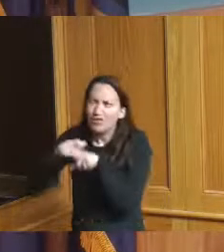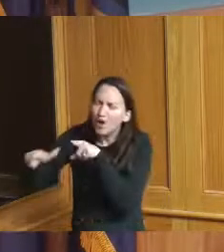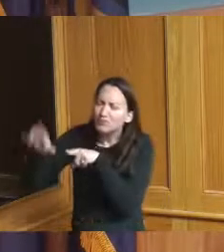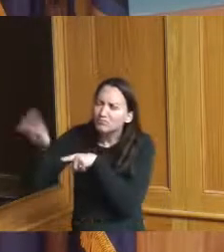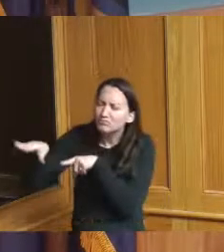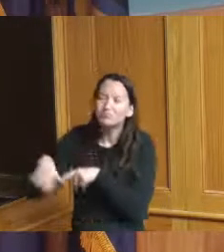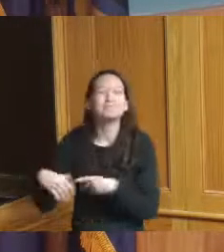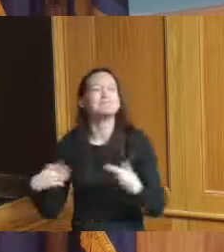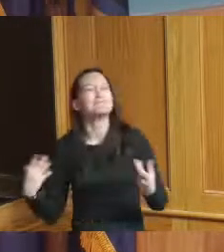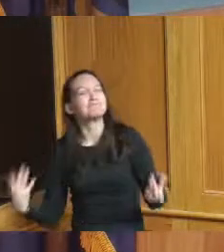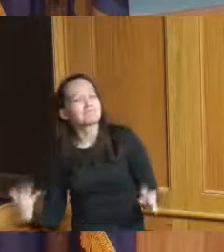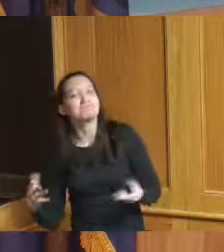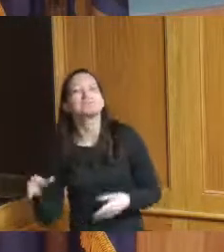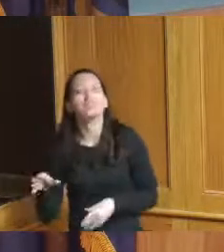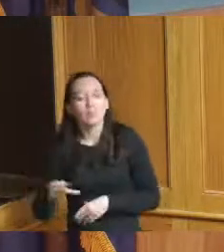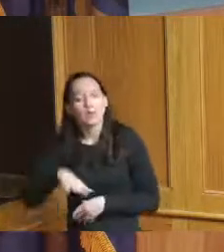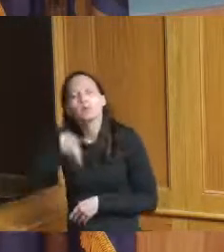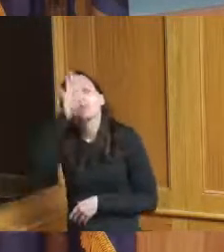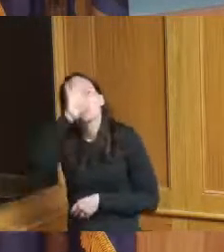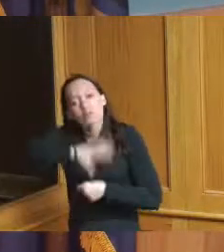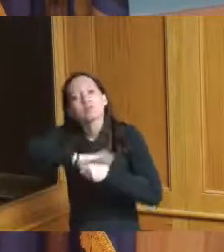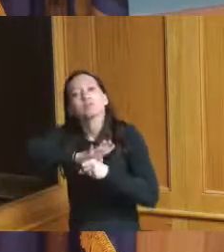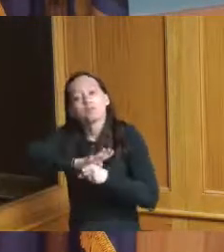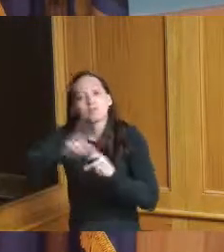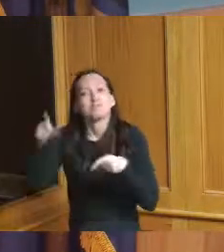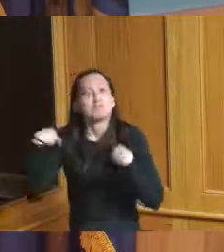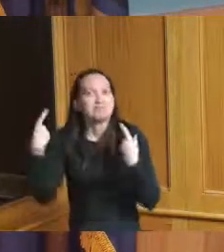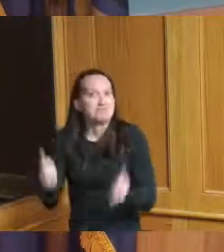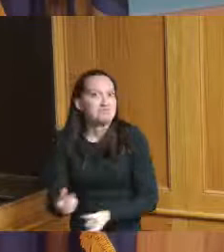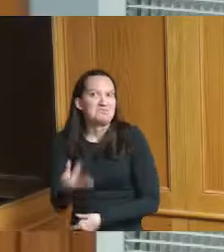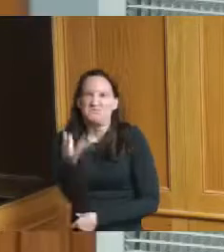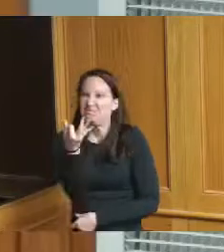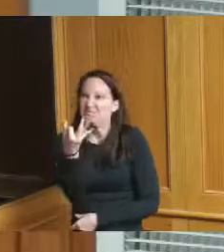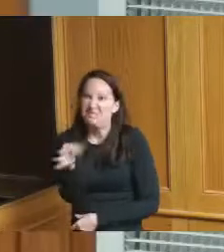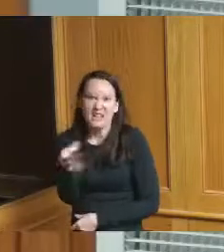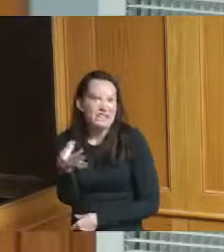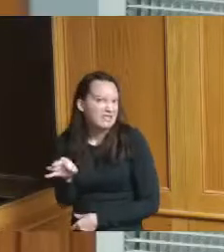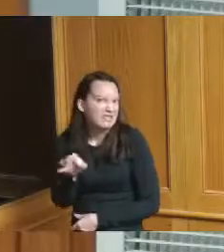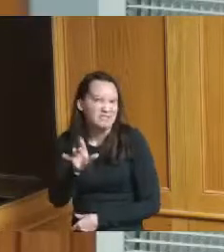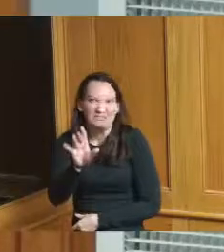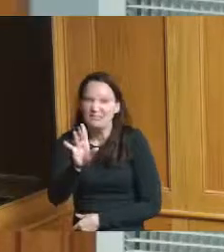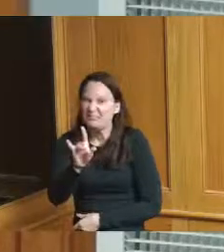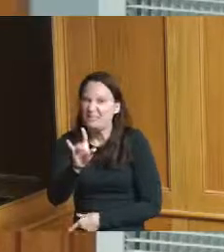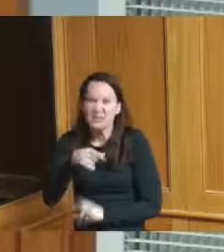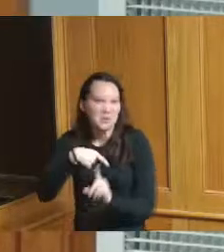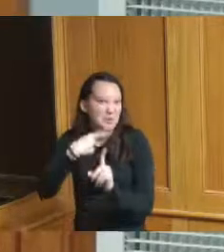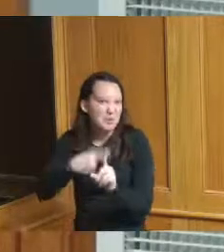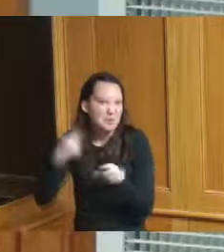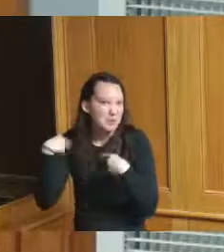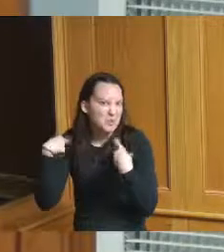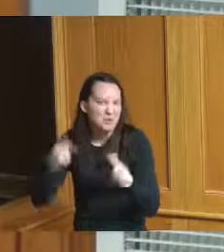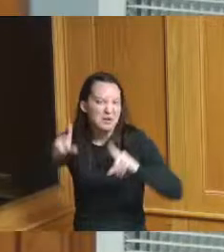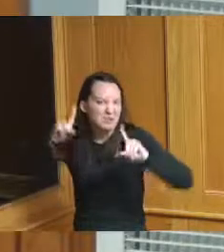so throughout the pandemic over the last 19 months or 18 months since we've had testing the standard